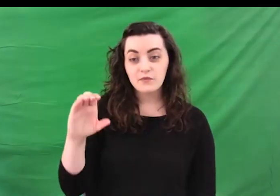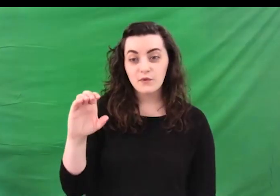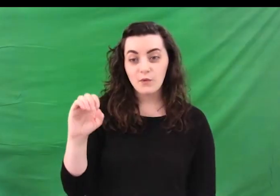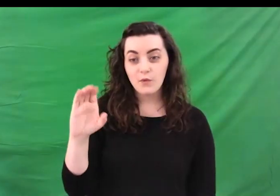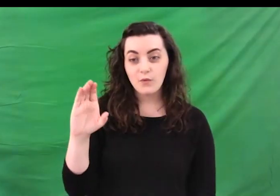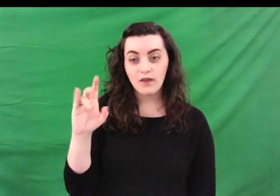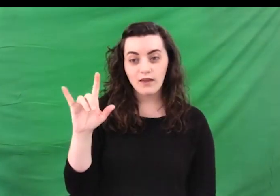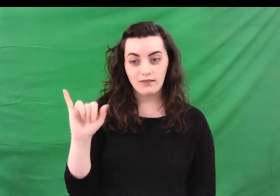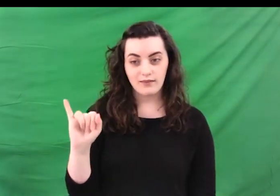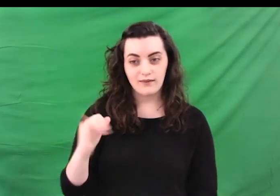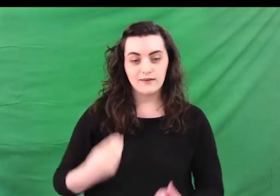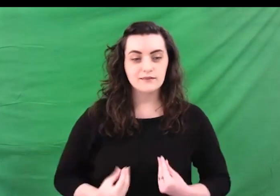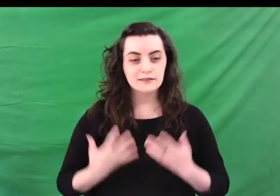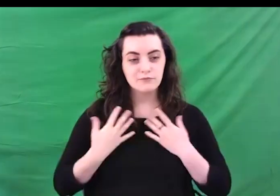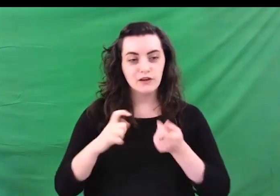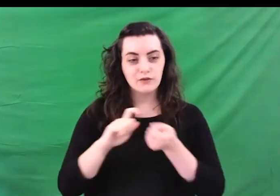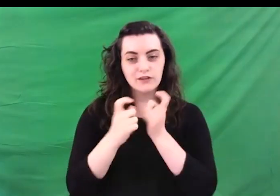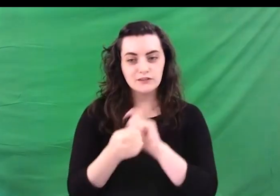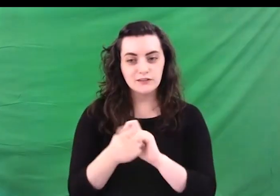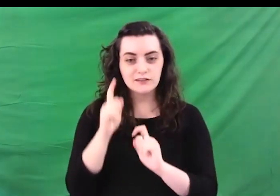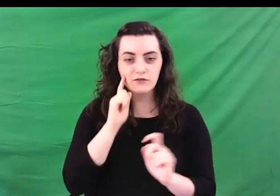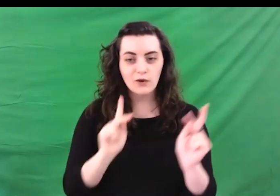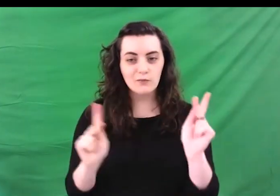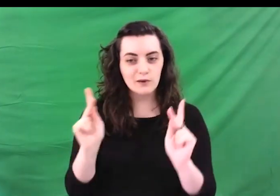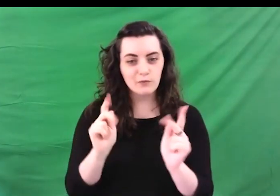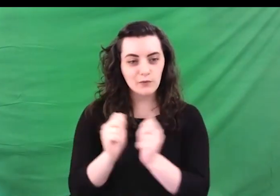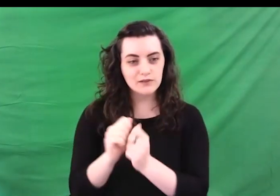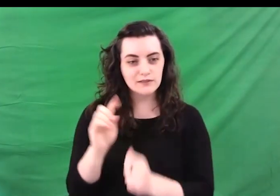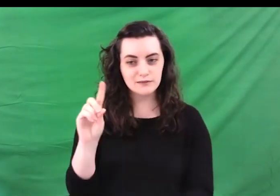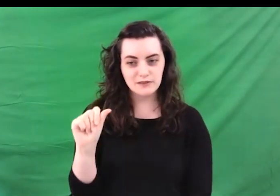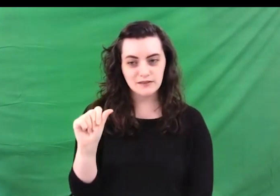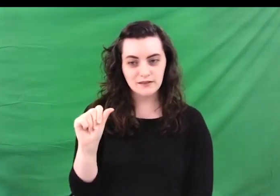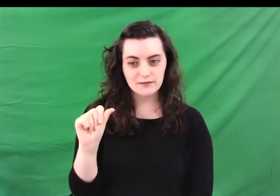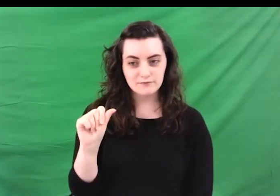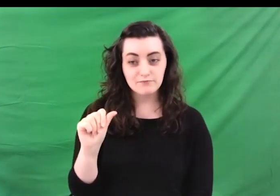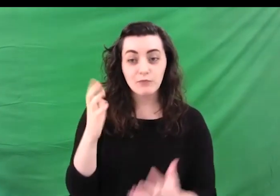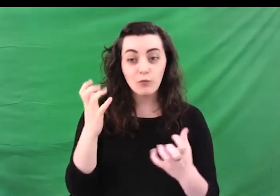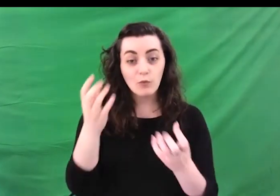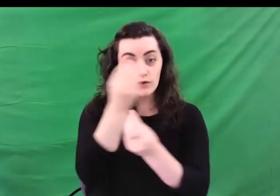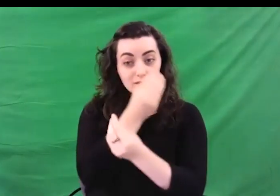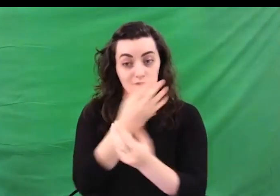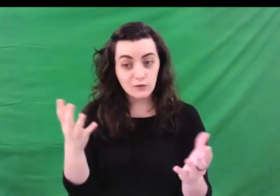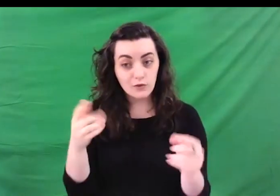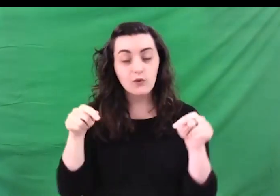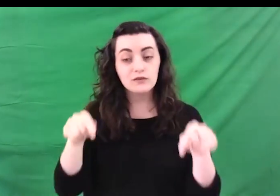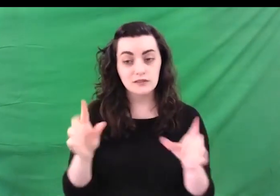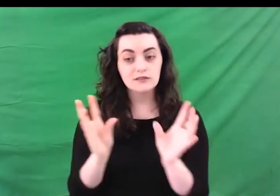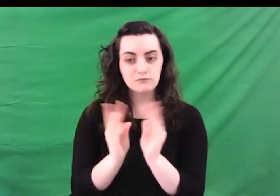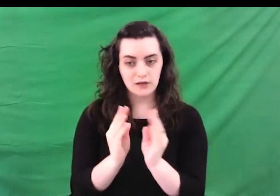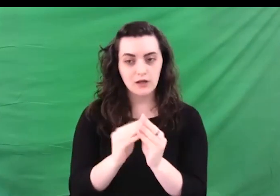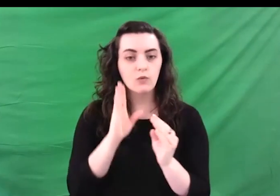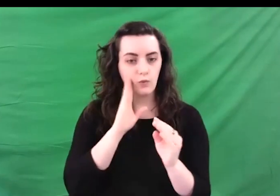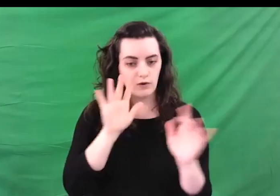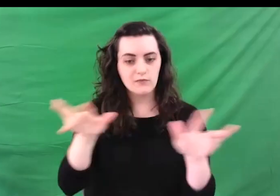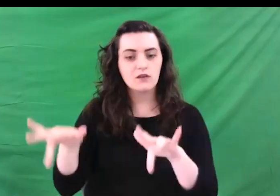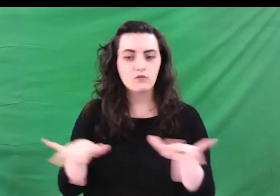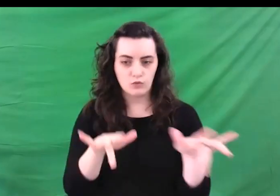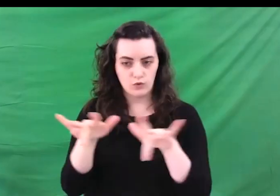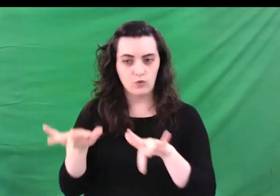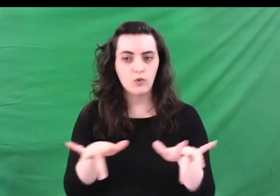for people with disabilities. I want to let you know that this meeting is being recorded and will be posted on OCALI's website